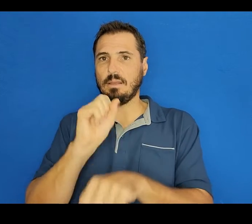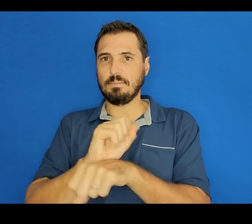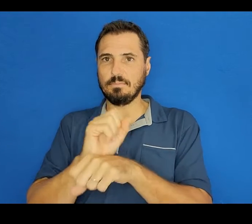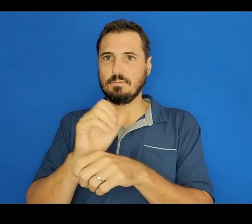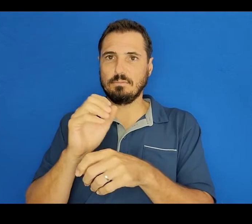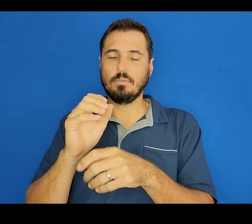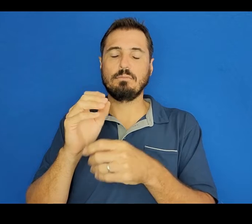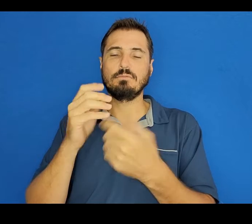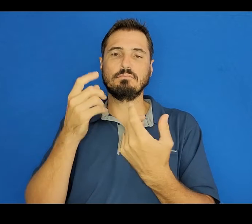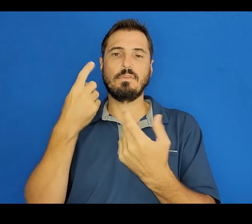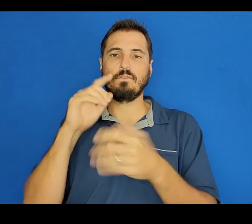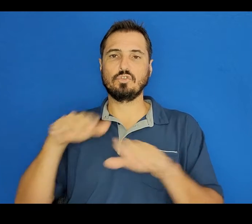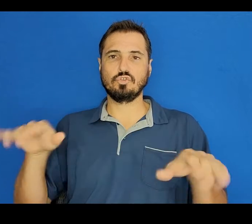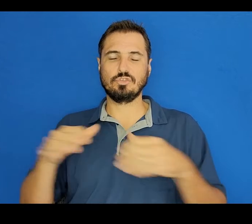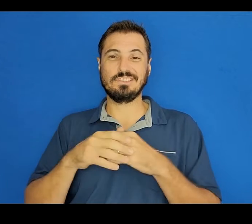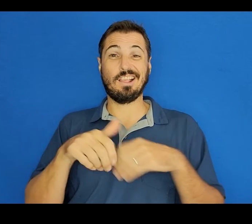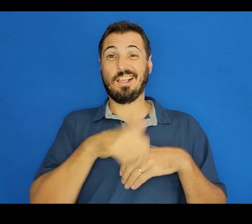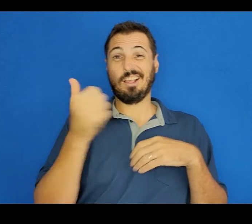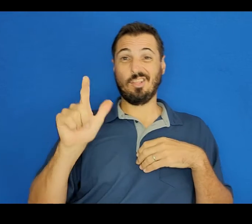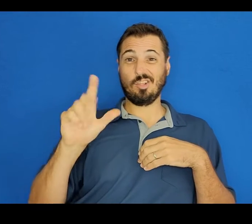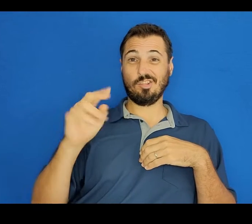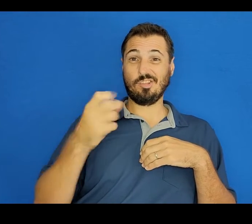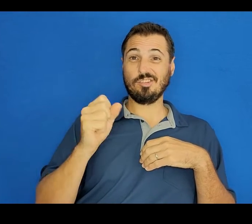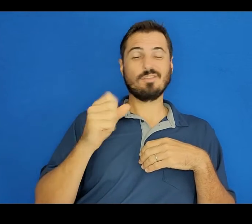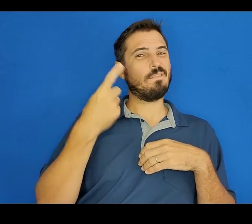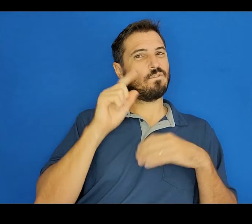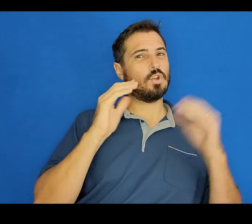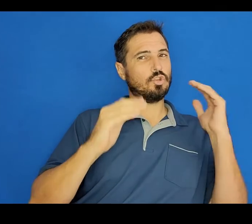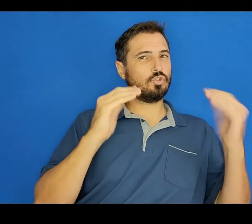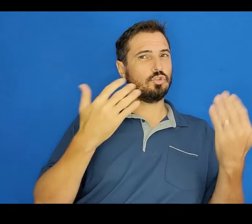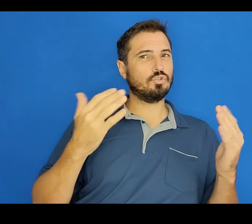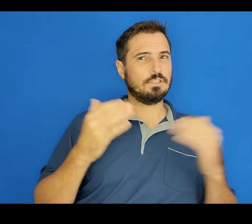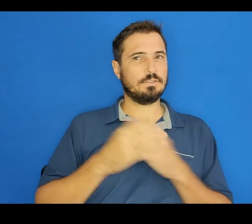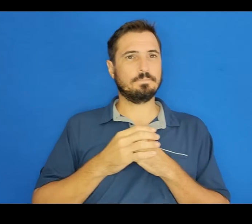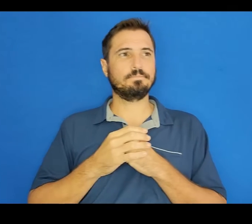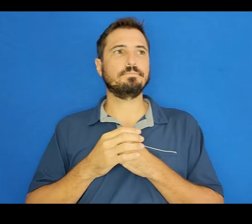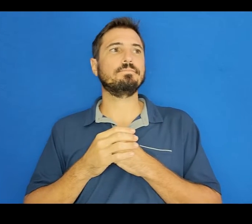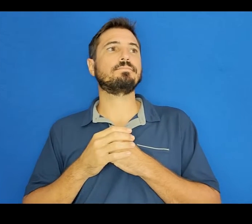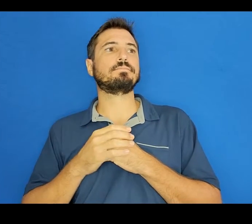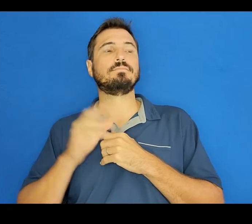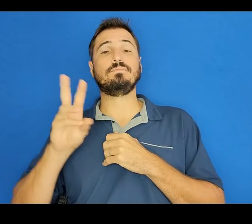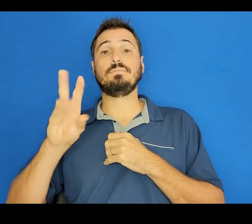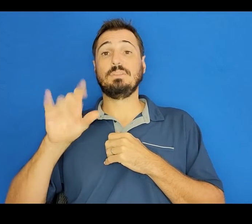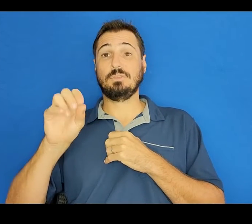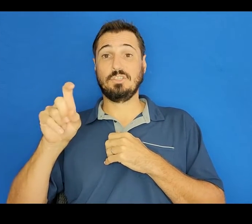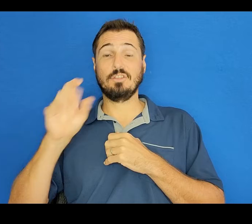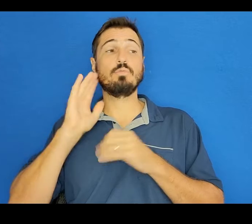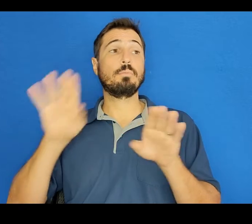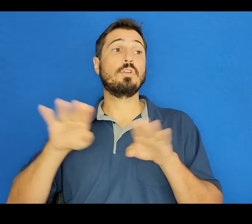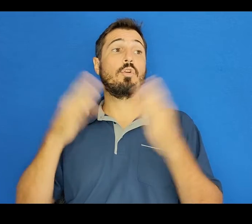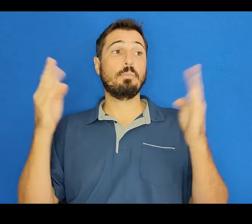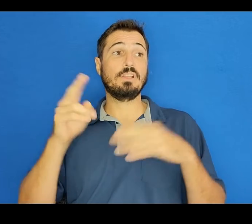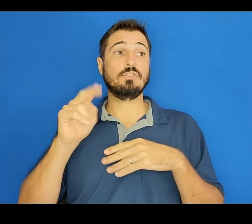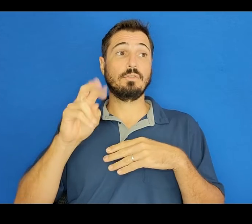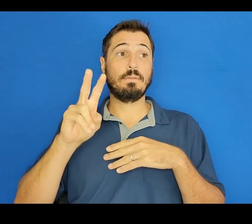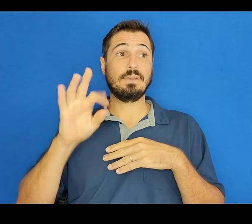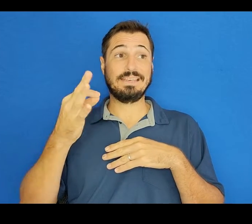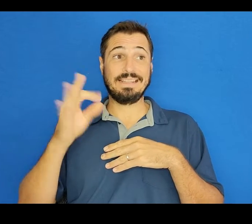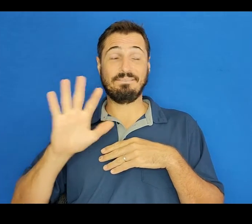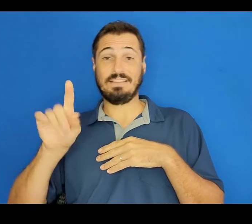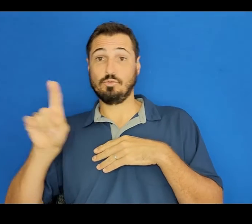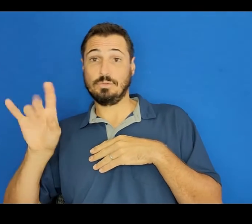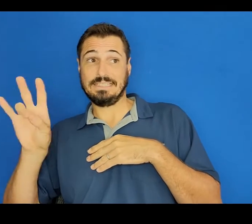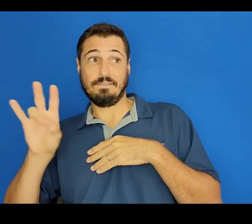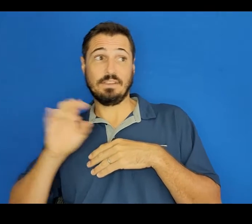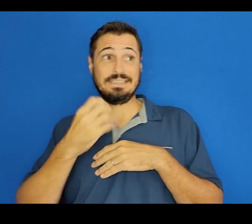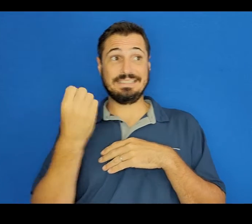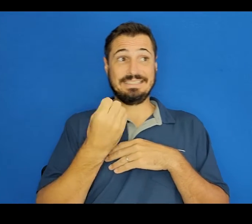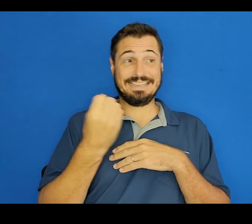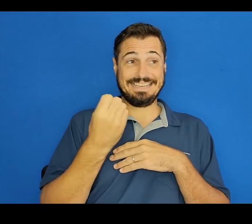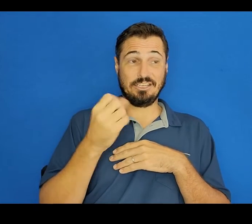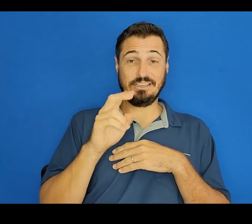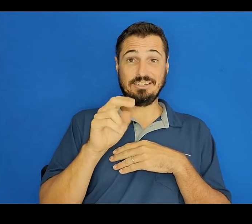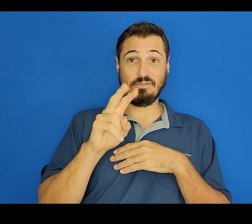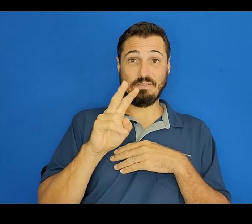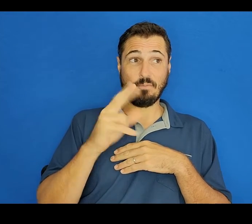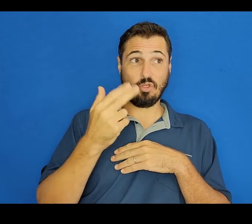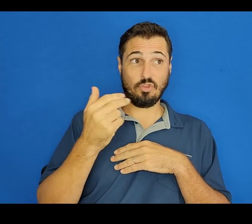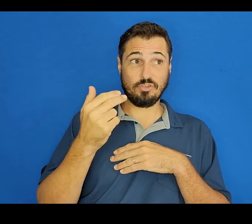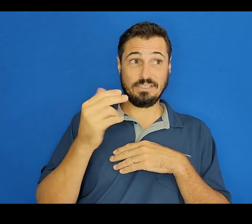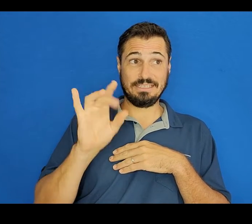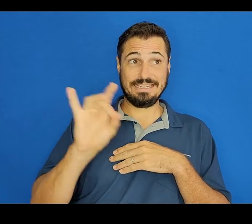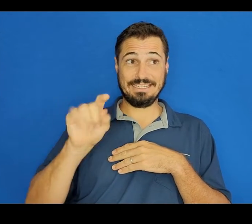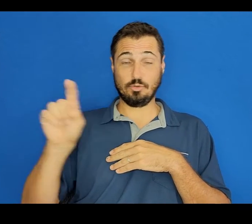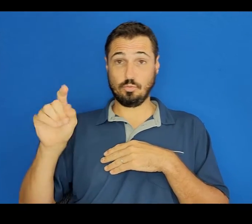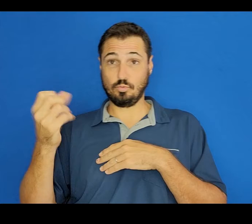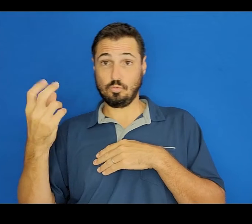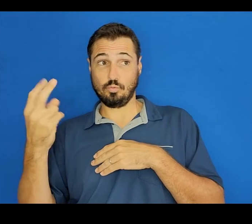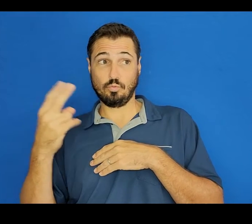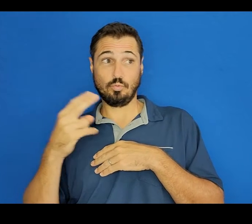The clinic at Wilcox Medical Center will be open for ages 5 to 11 this Tuesday, November 9, from 5 to 7 p.m.; this Saturday, November 13, from 8 a.m. to noon; and next Tuesday, November 16,